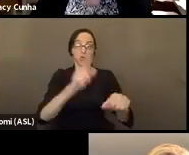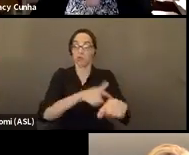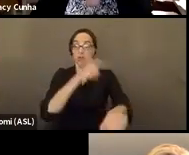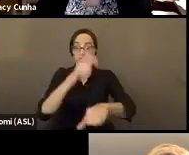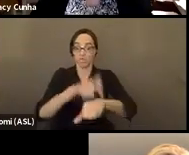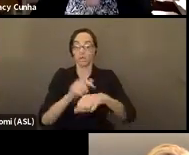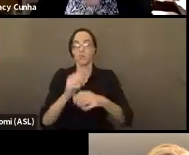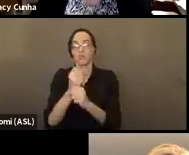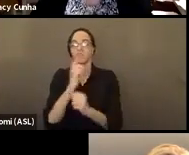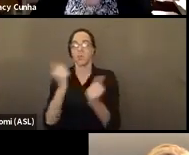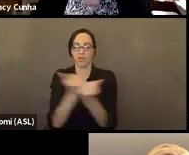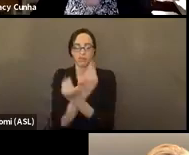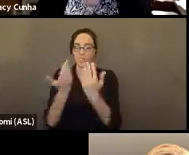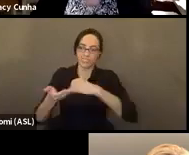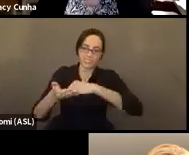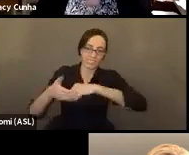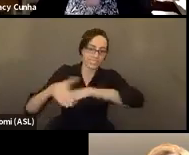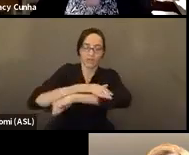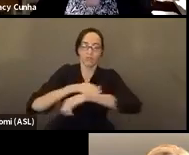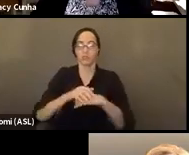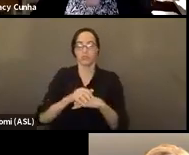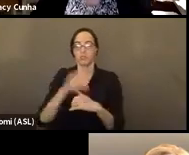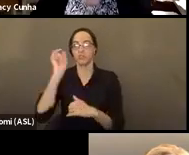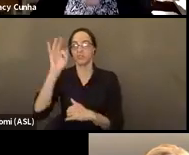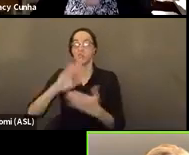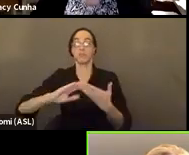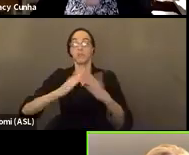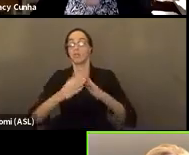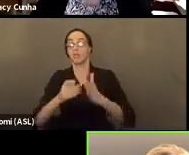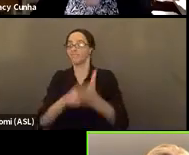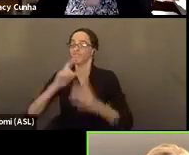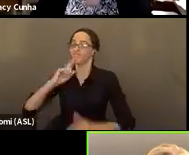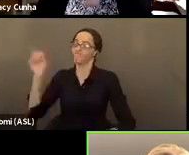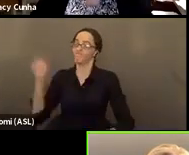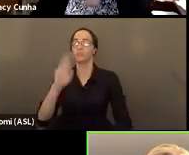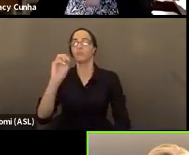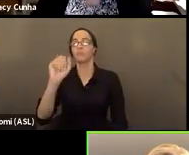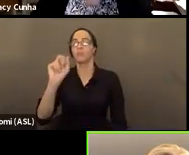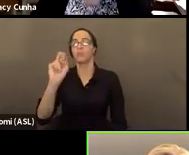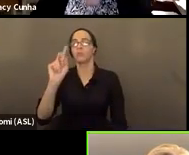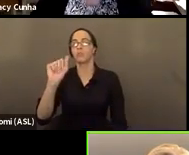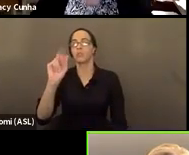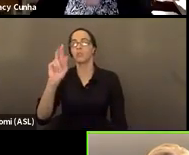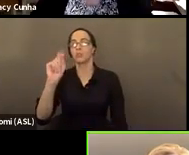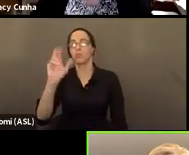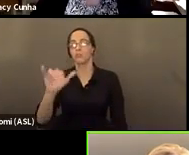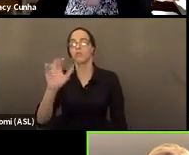you know you can quickly get out of there and i think generally thanks uh that's a good question i